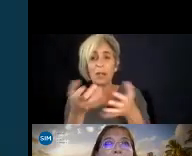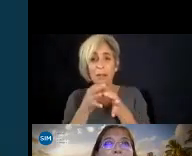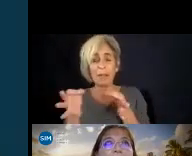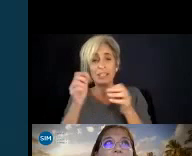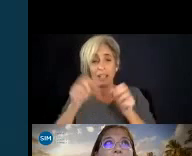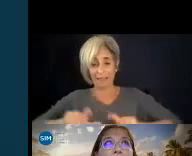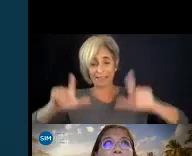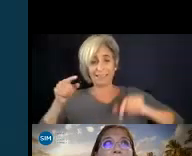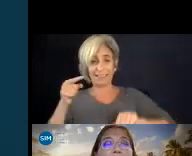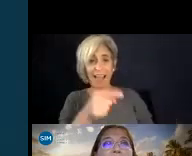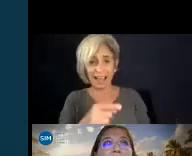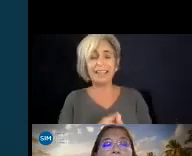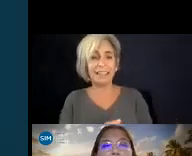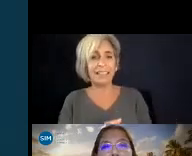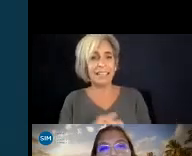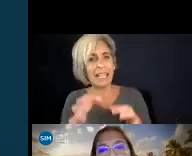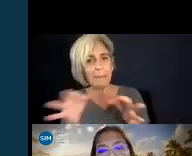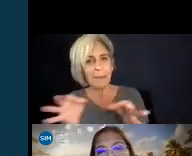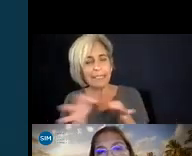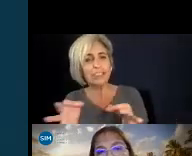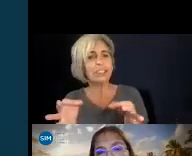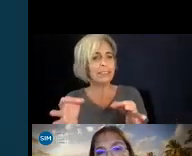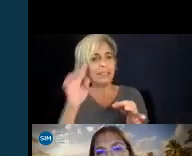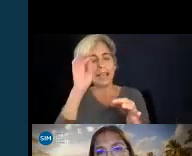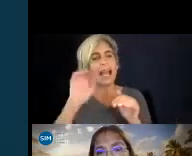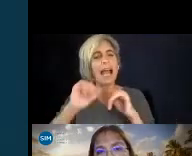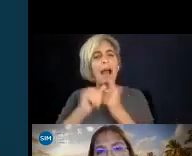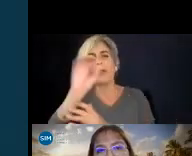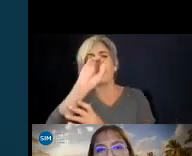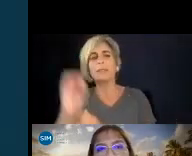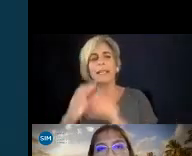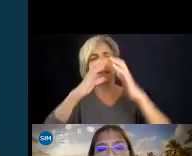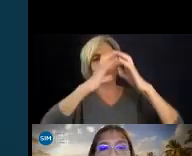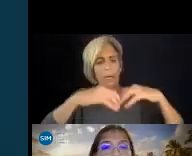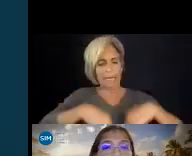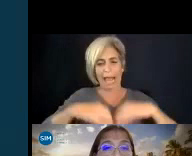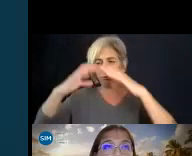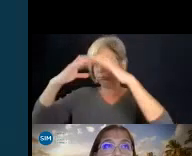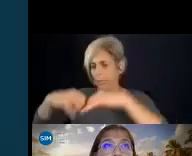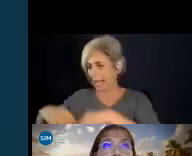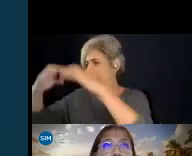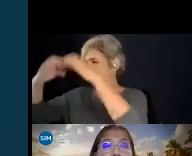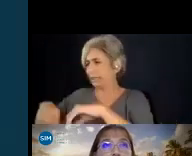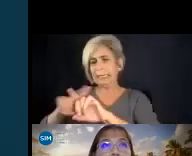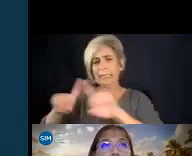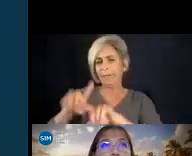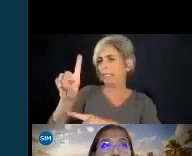It does mention you The percentage breaks down by different type of disability which is also